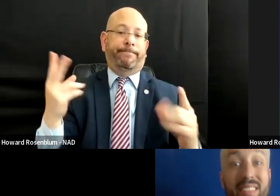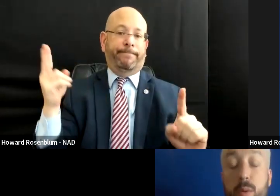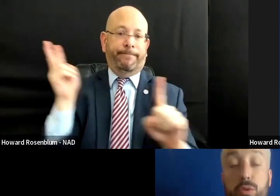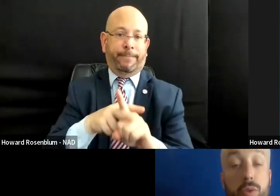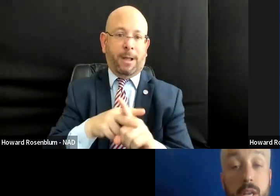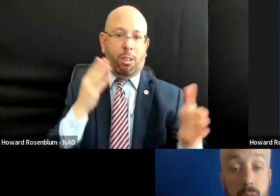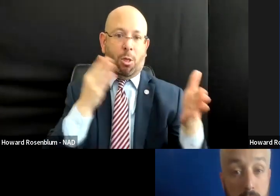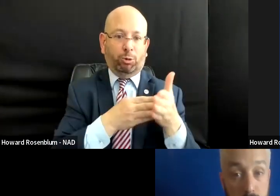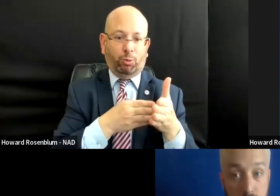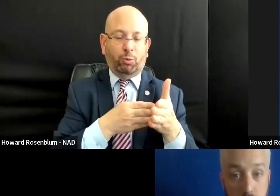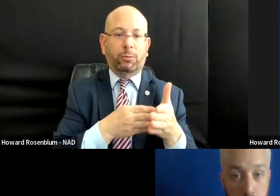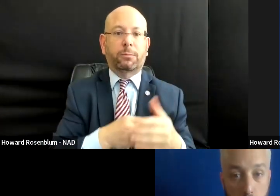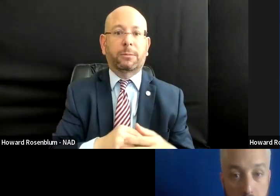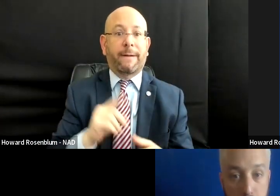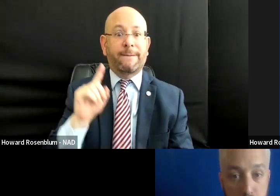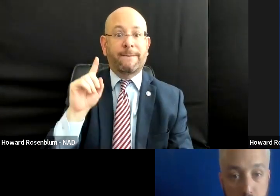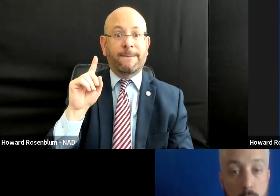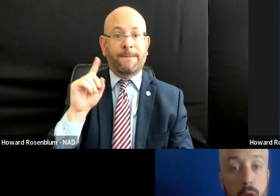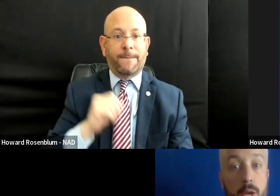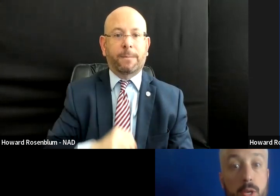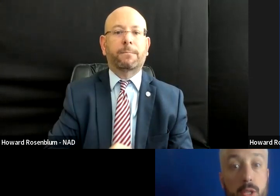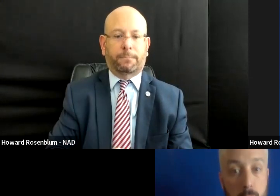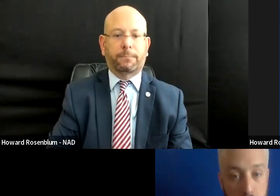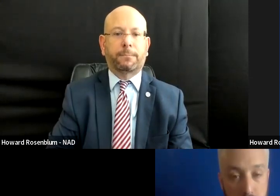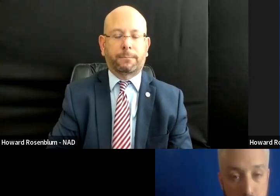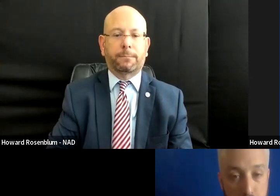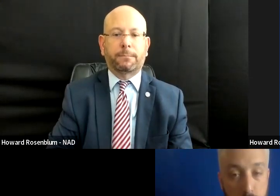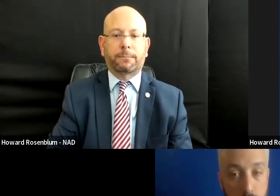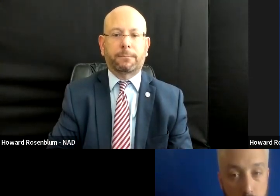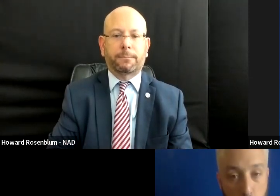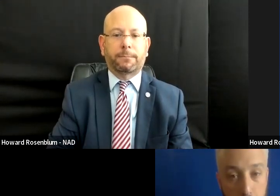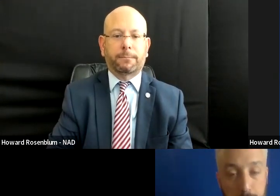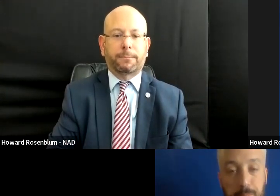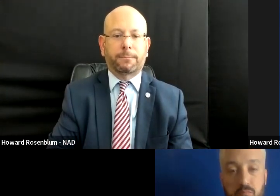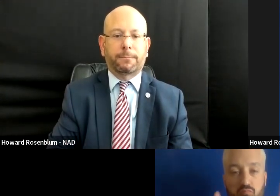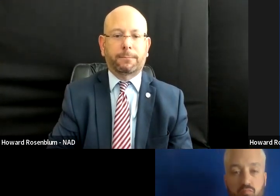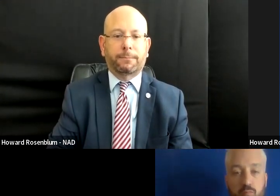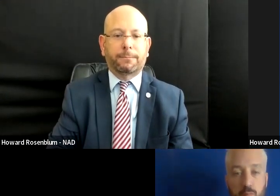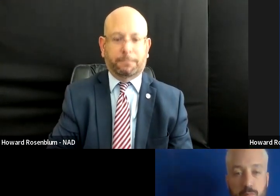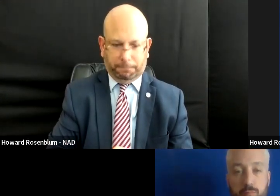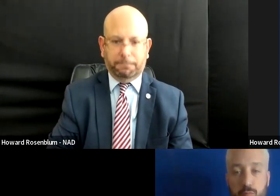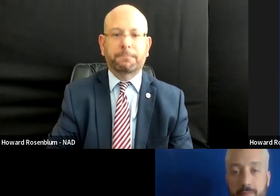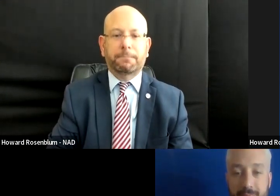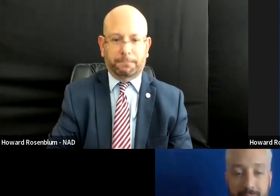during COVID. The white house didn't have an interpreter at the time, either, and we were contacting them and we heard nothing.